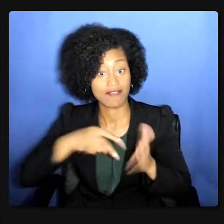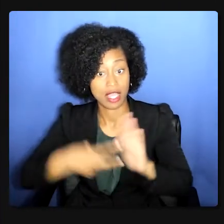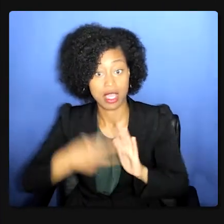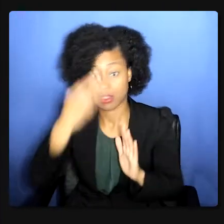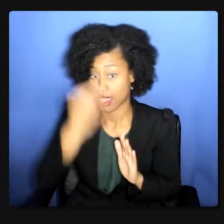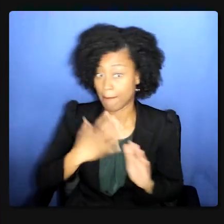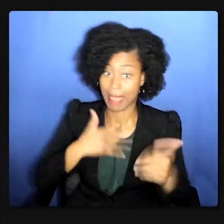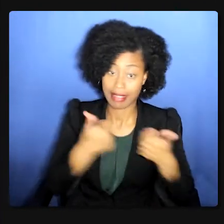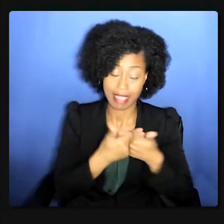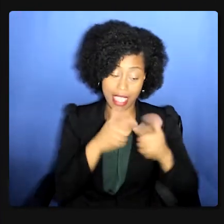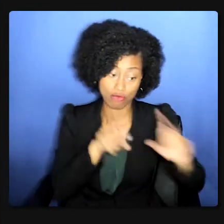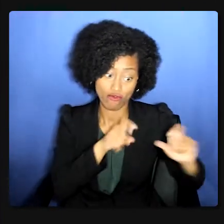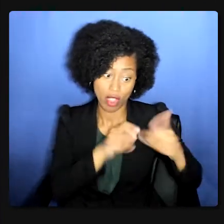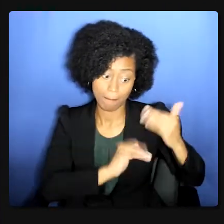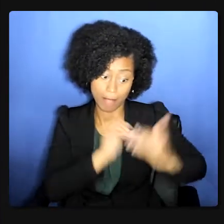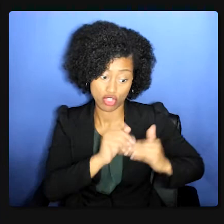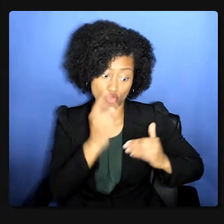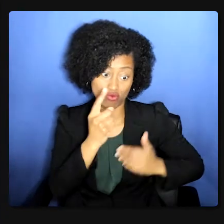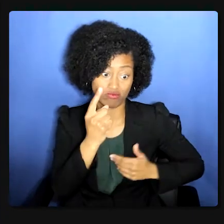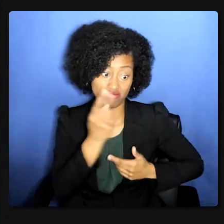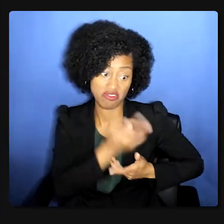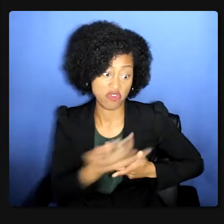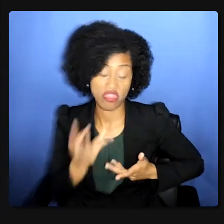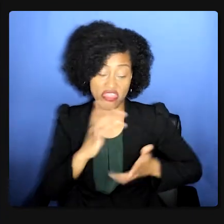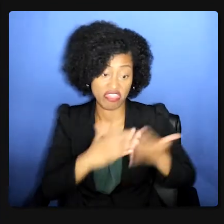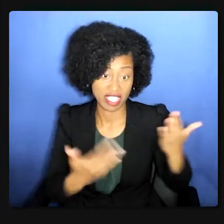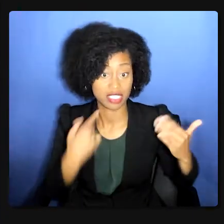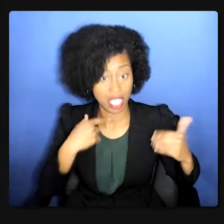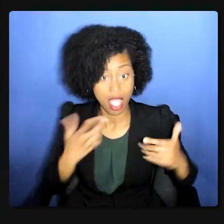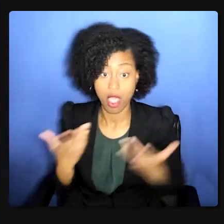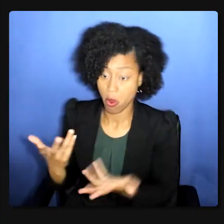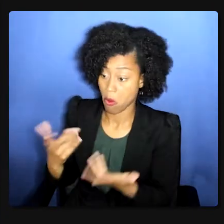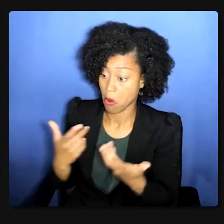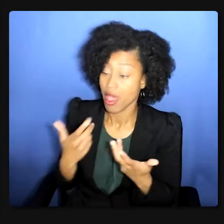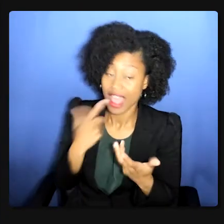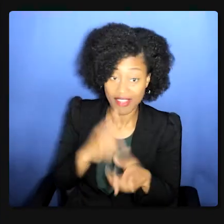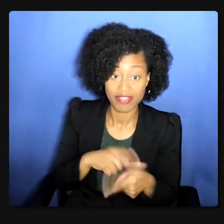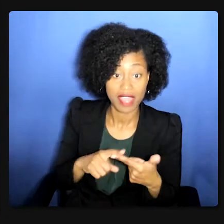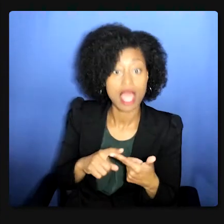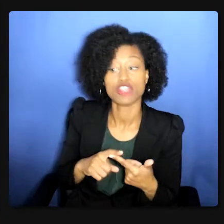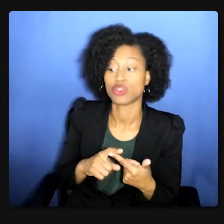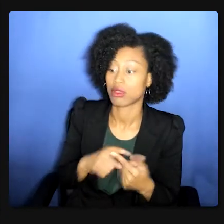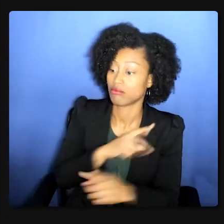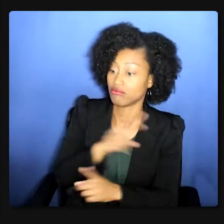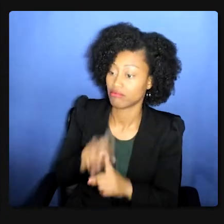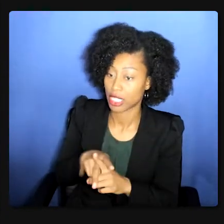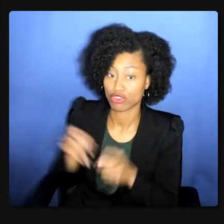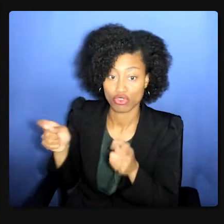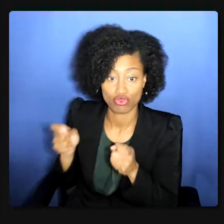Hey, my game server build is one, two, three things, my game server is one, two things, and you build a controller